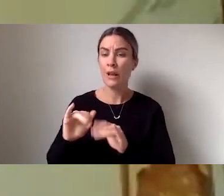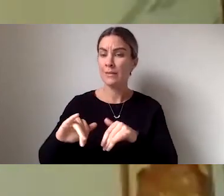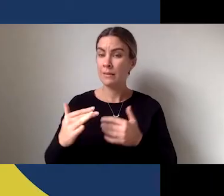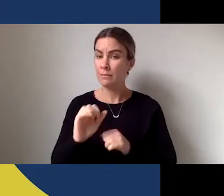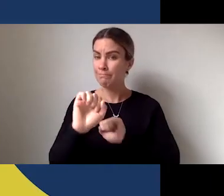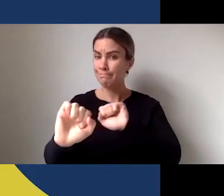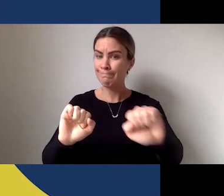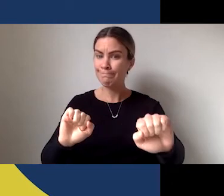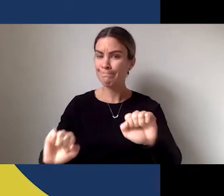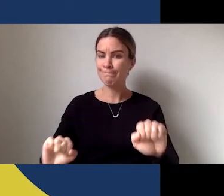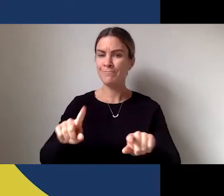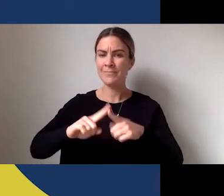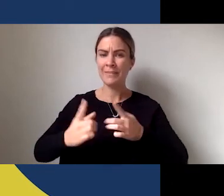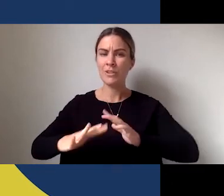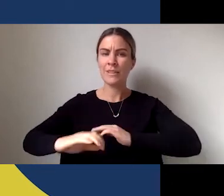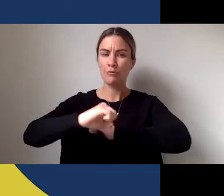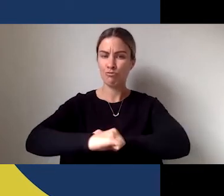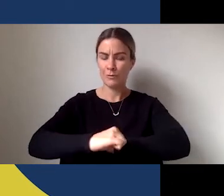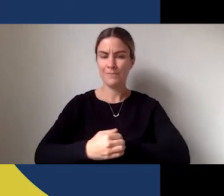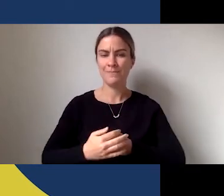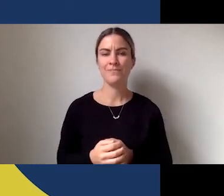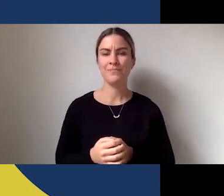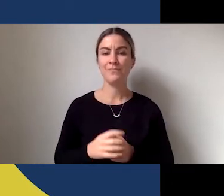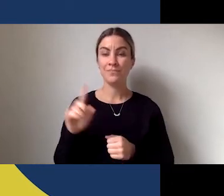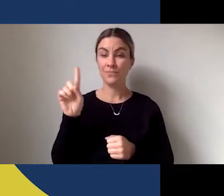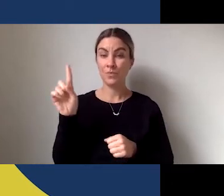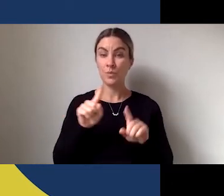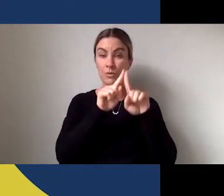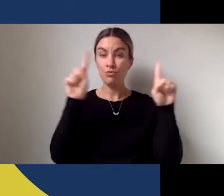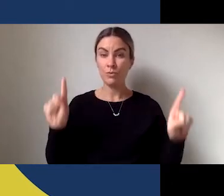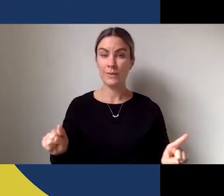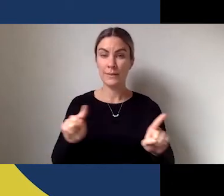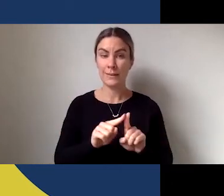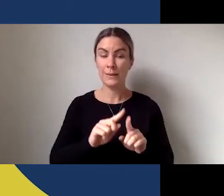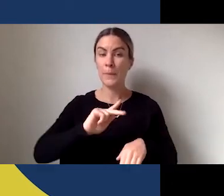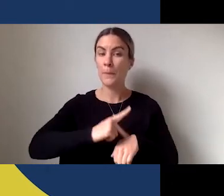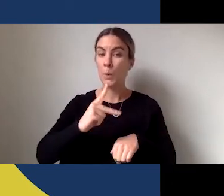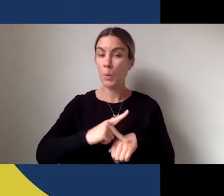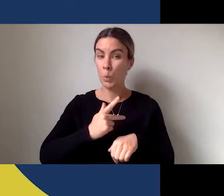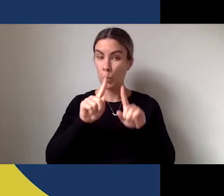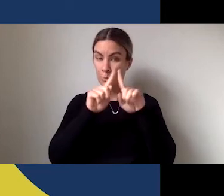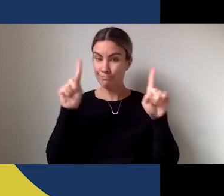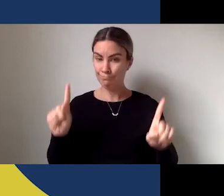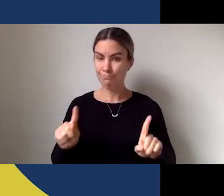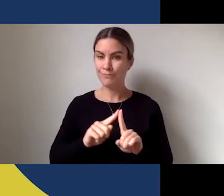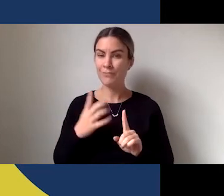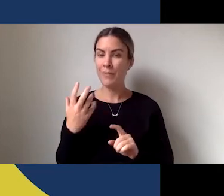is a blue PowerPoint slide with text and video boxes with our guest speaker and Auslan interpreter.